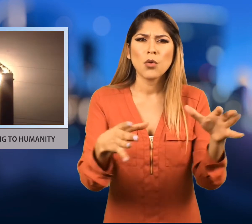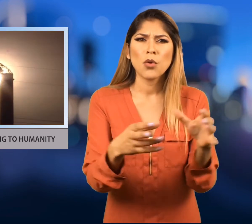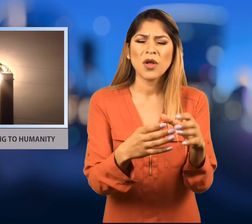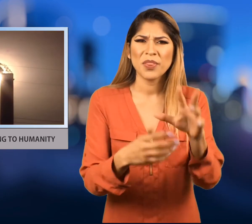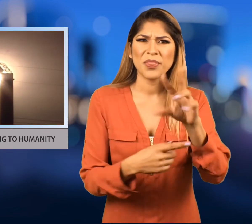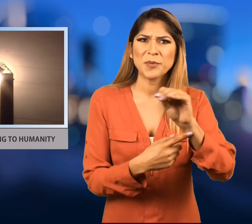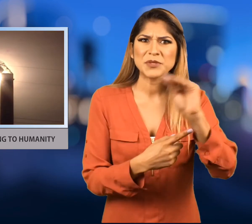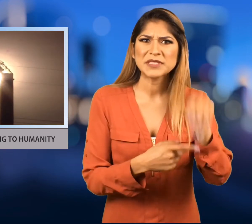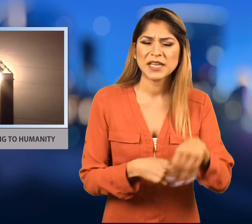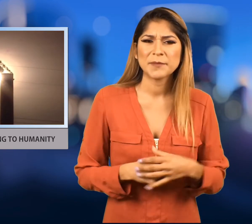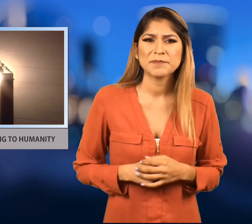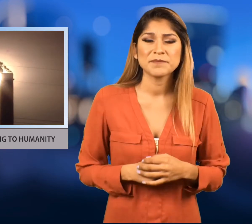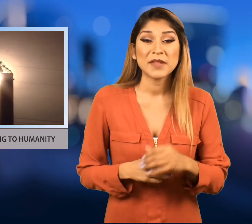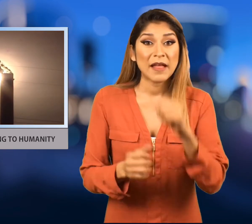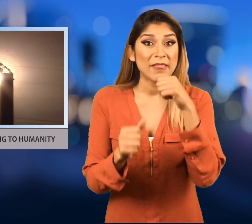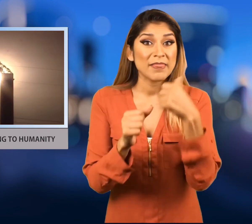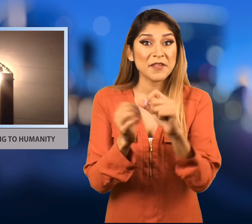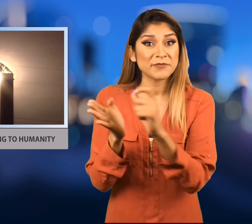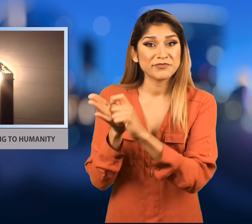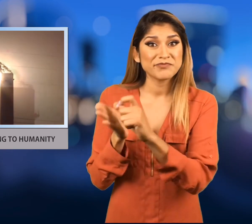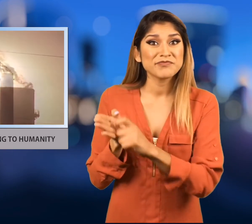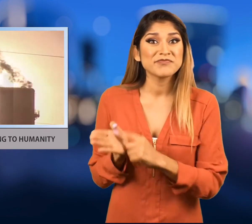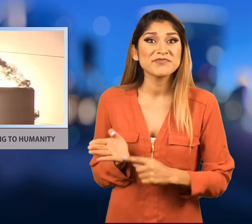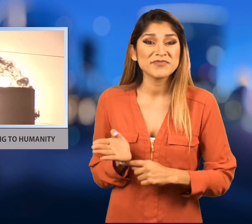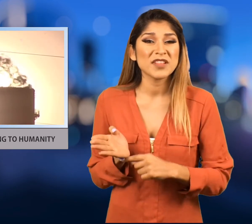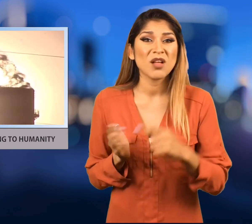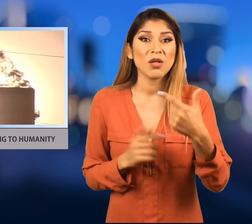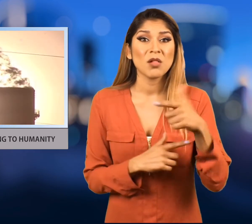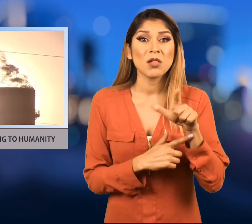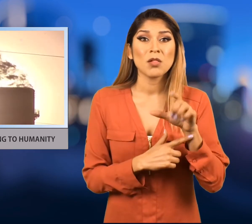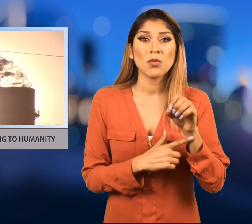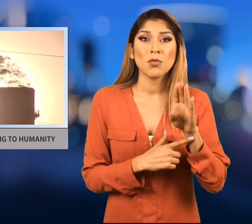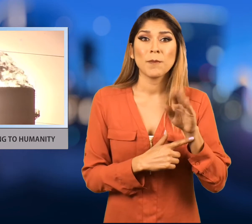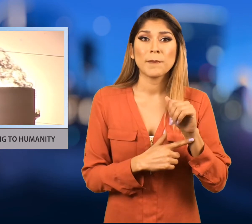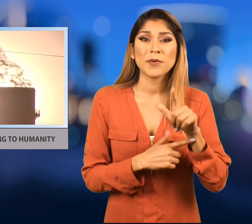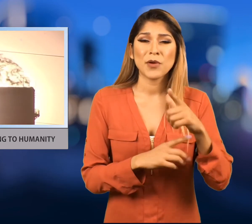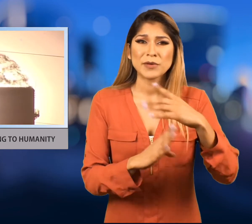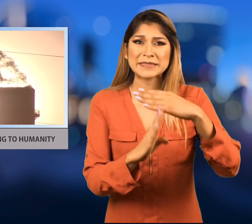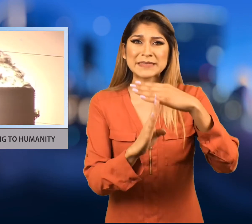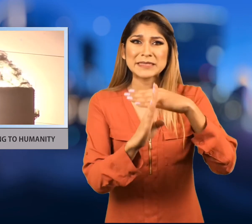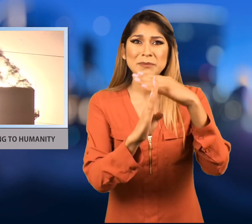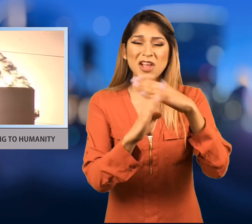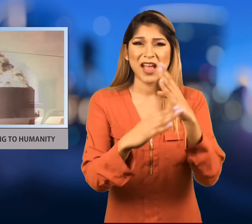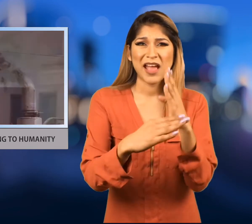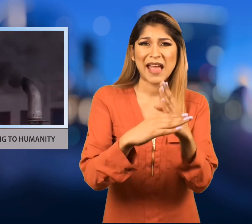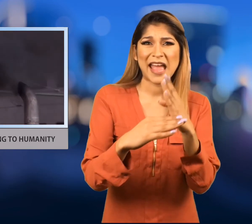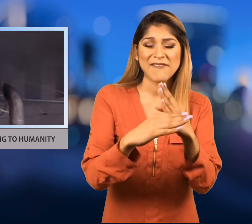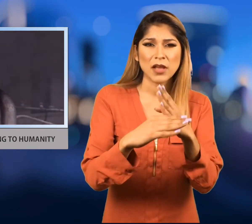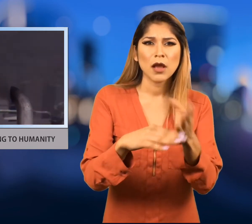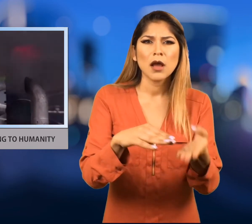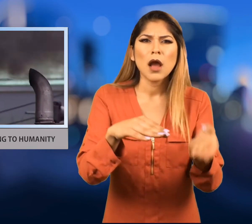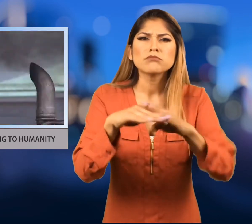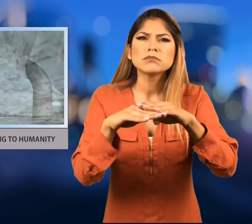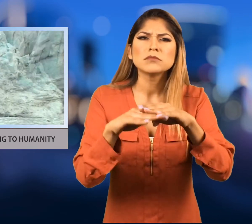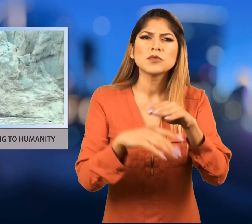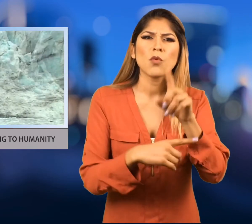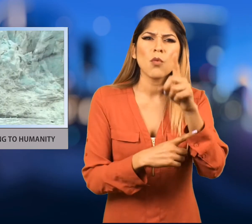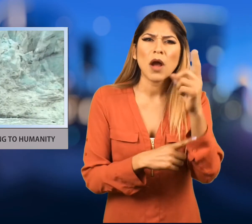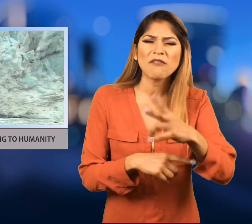by almost 30 percent during the same time. The letter also says the average global temperature has risen by over